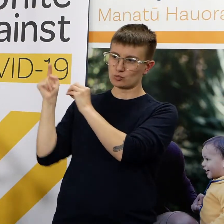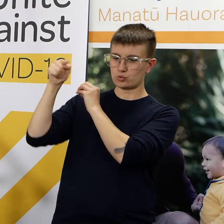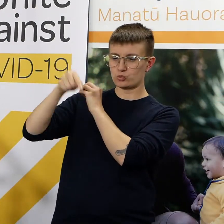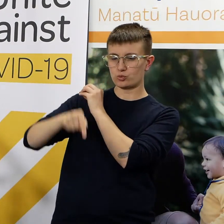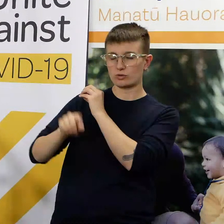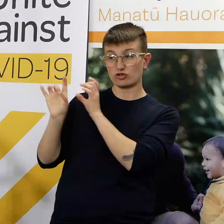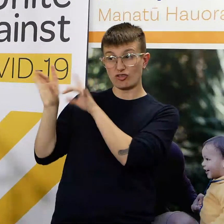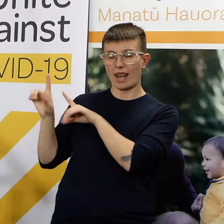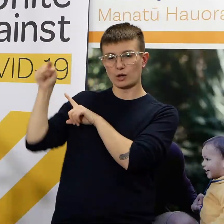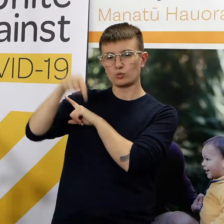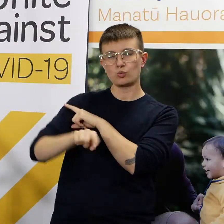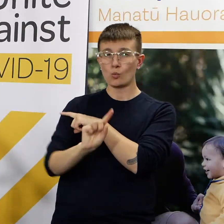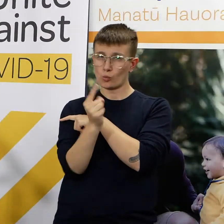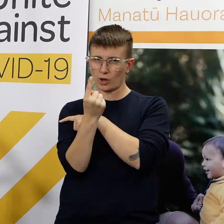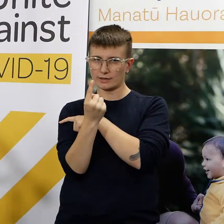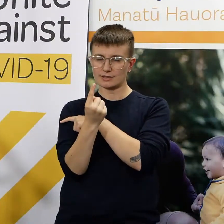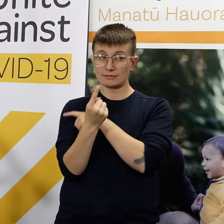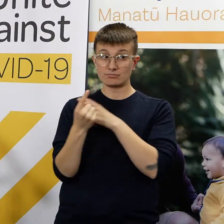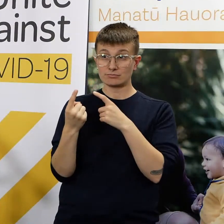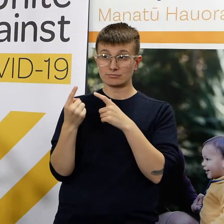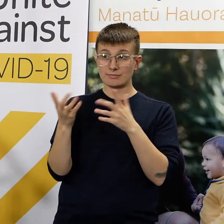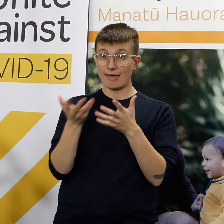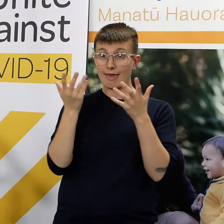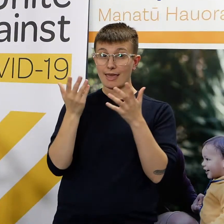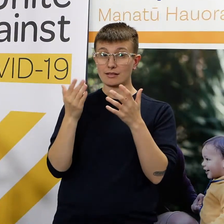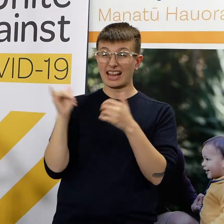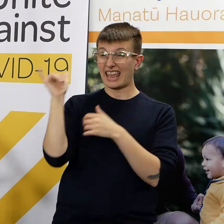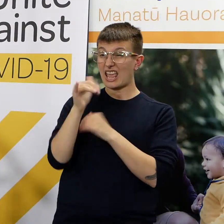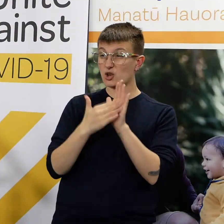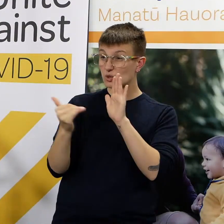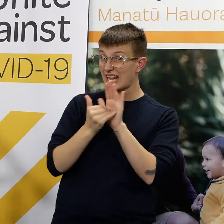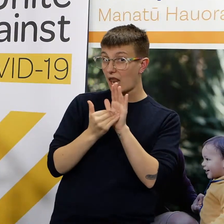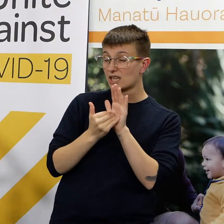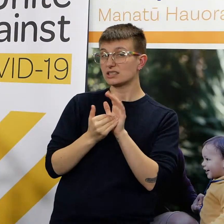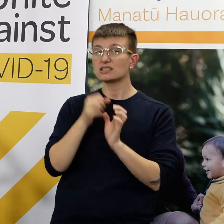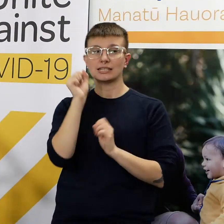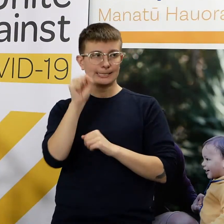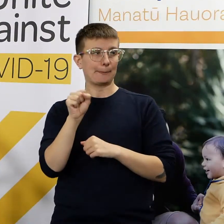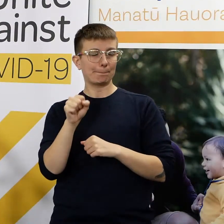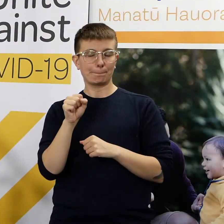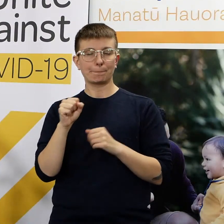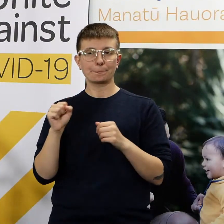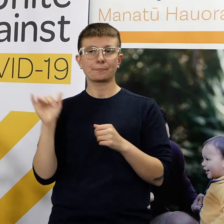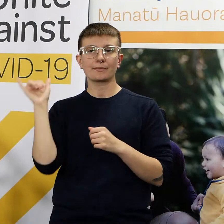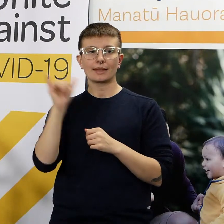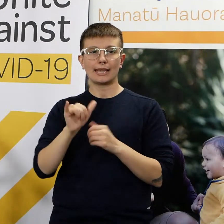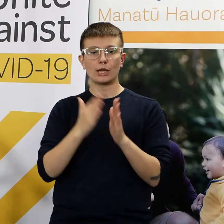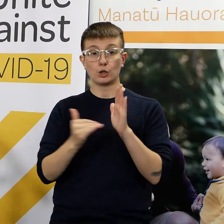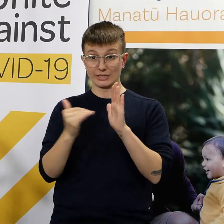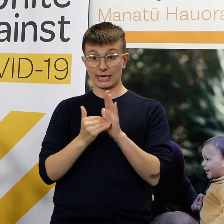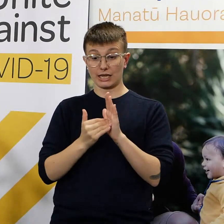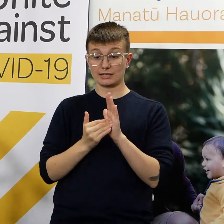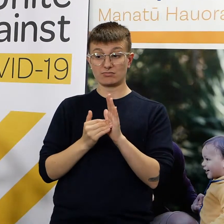But all those people will be in a managed isolation facility and will be being tested, or if they